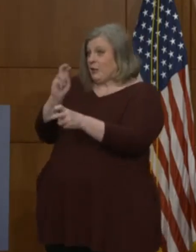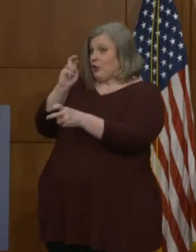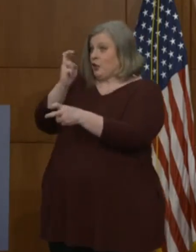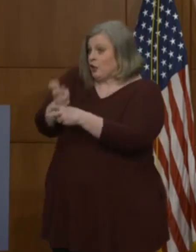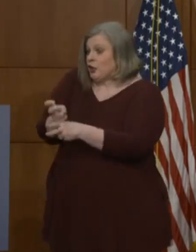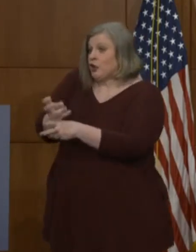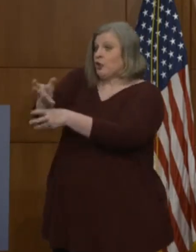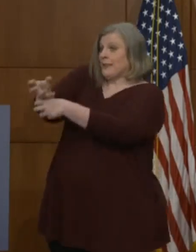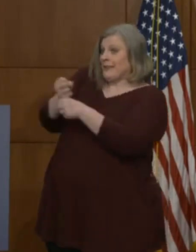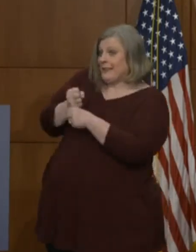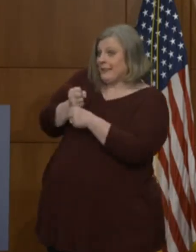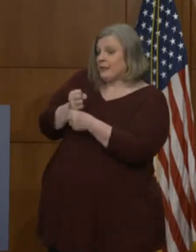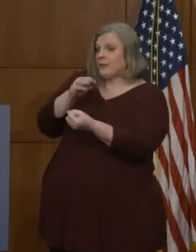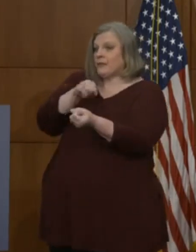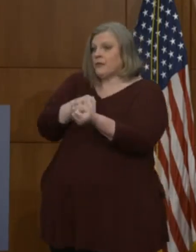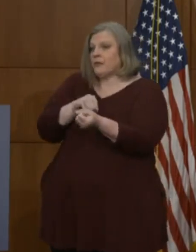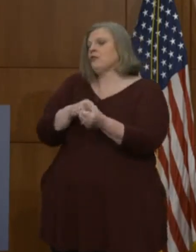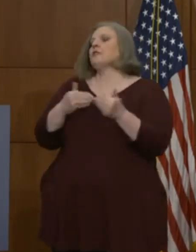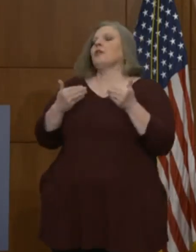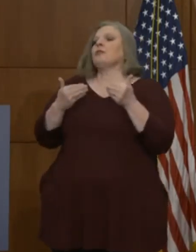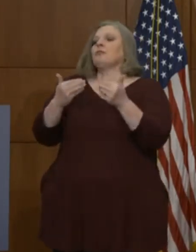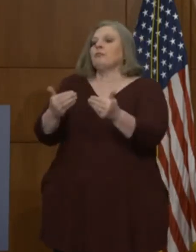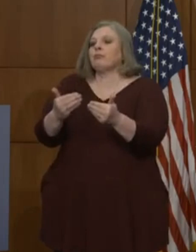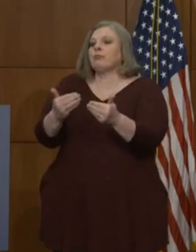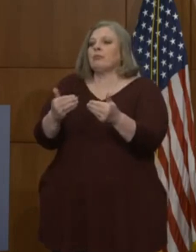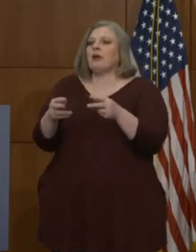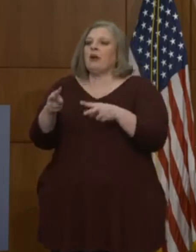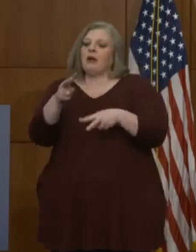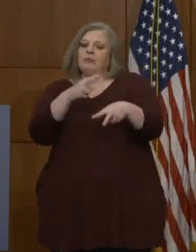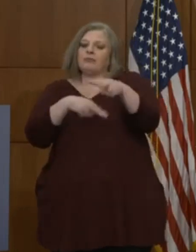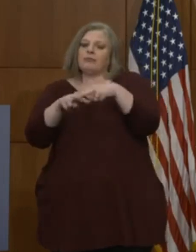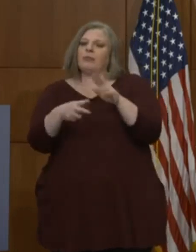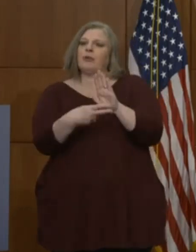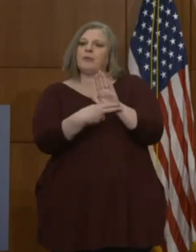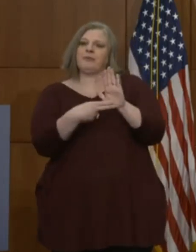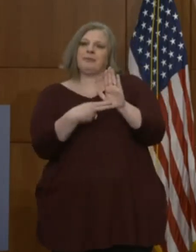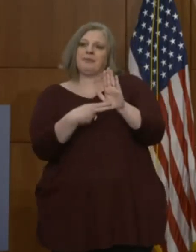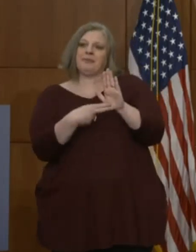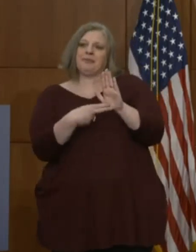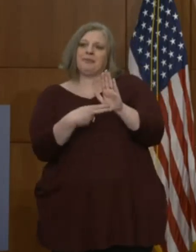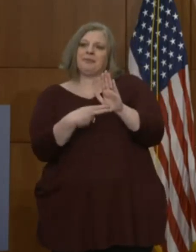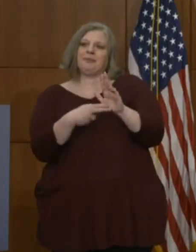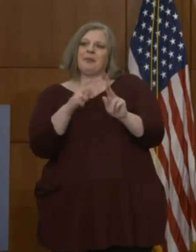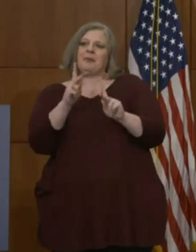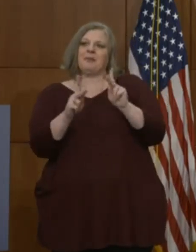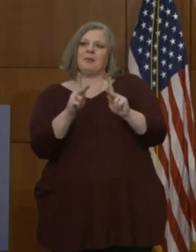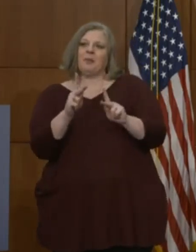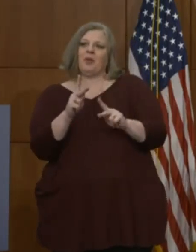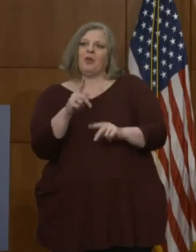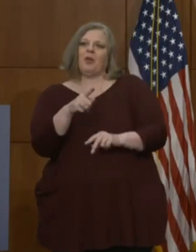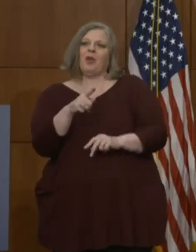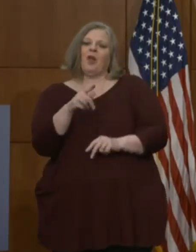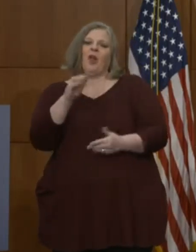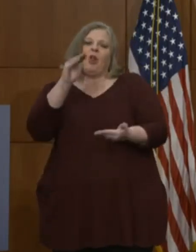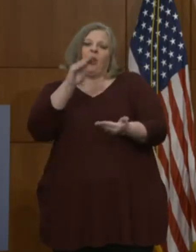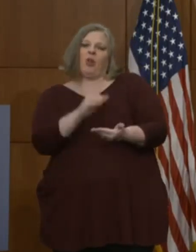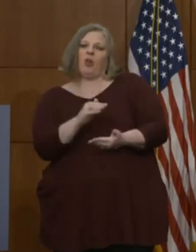WITH IT. IS THAT WHEN TESTS WERE RELEASED HARD TO GET- WERE RELEASED HARD TO GET- PRACTITIONERS WENT FORWARD WITH PRACTITIONERS WENT FORWARD WITH CLINICAL DIAGNOSIS SEAS AND THE CLINICAL DIAGNOSIS SEAS AND THE LIKE FOR FOLKS WHO ARE AT LOW